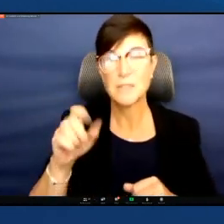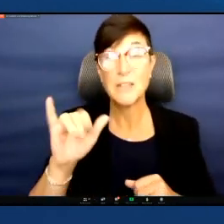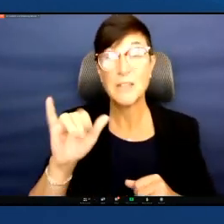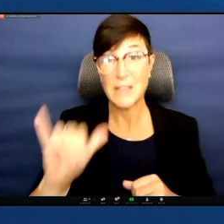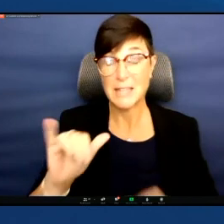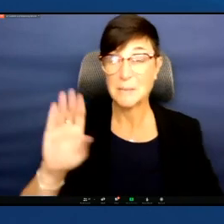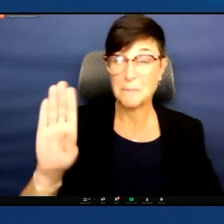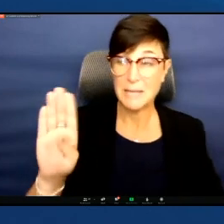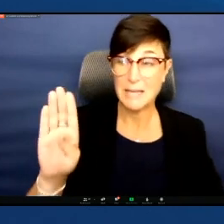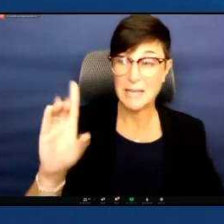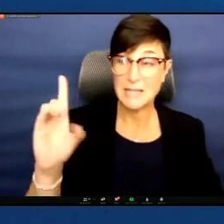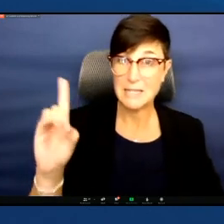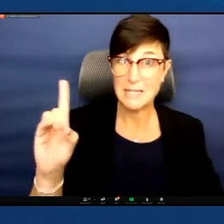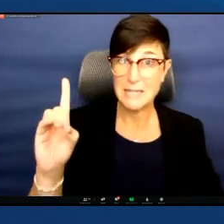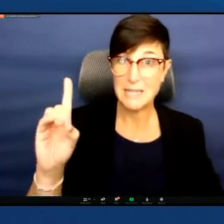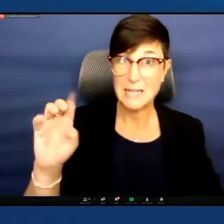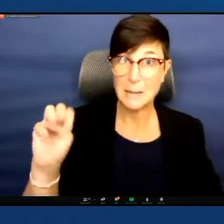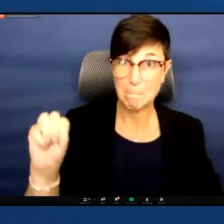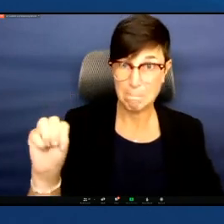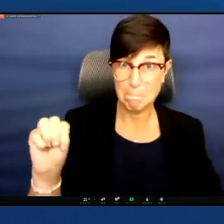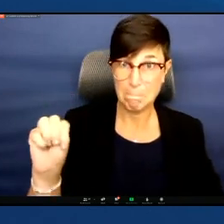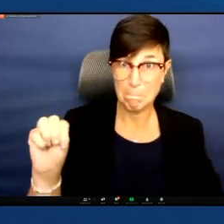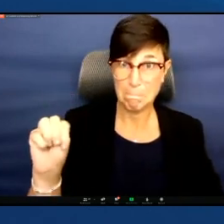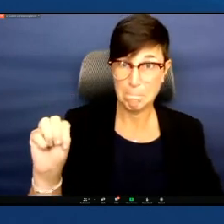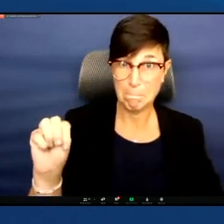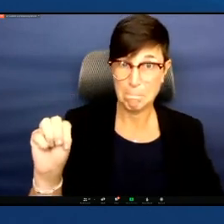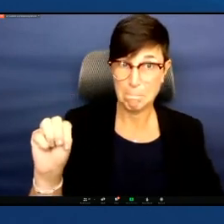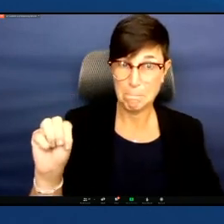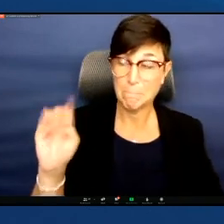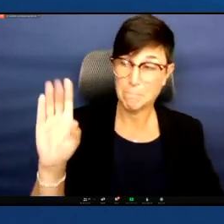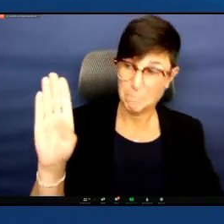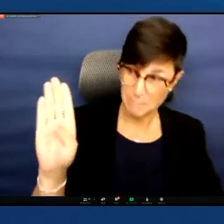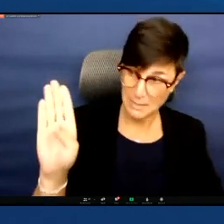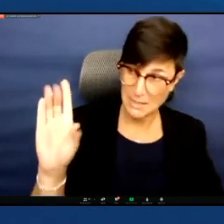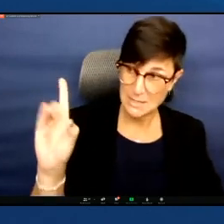That isn't Boyd Diaz and David EMI's in Mary Dodd,